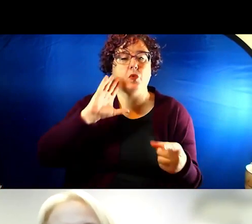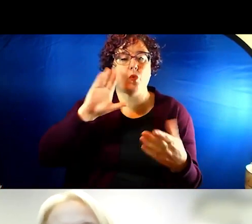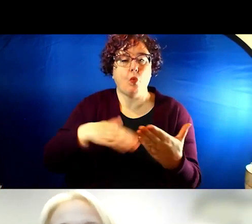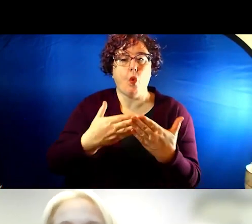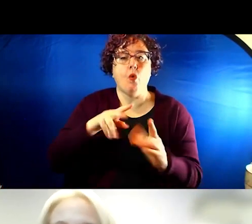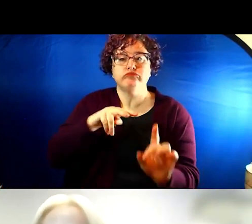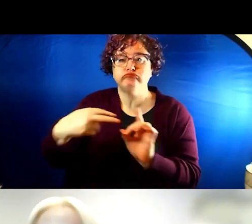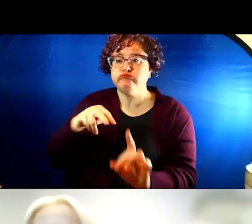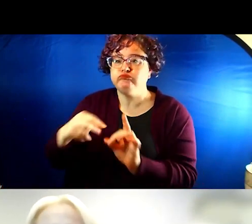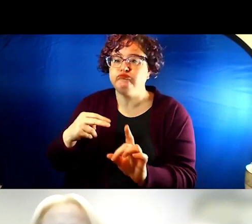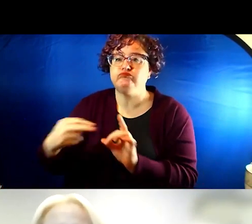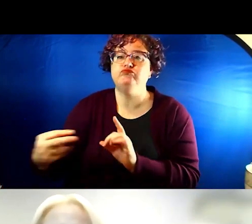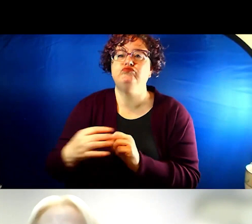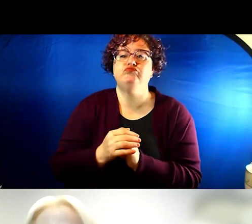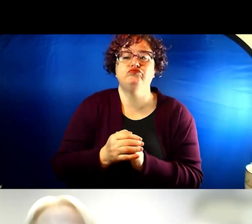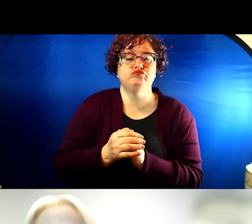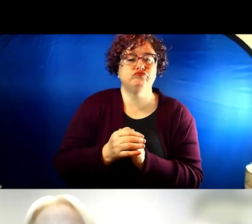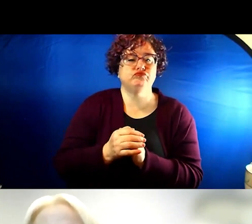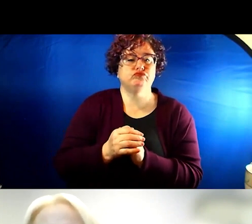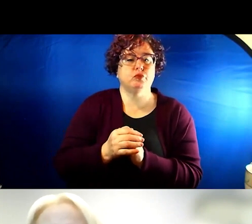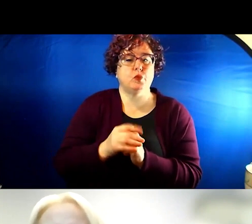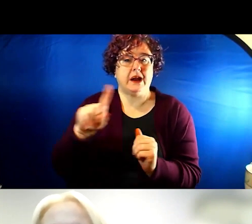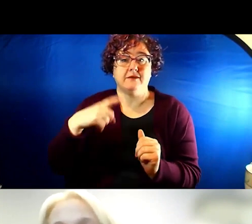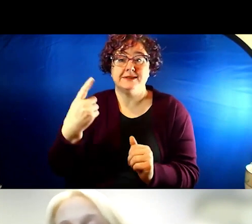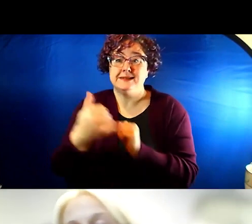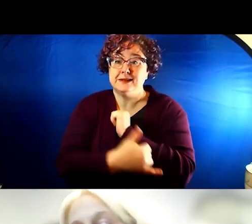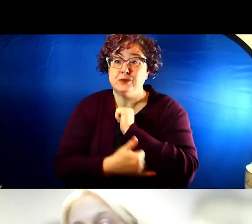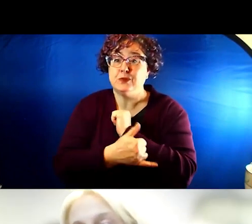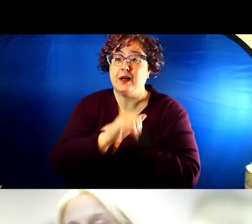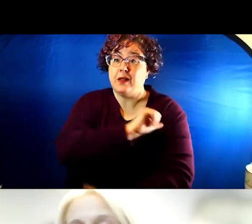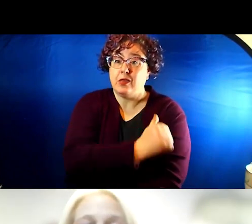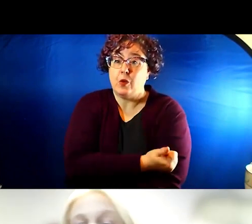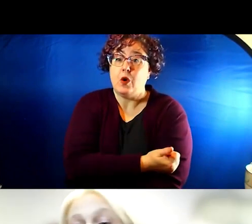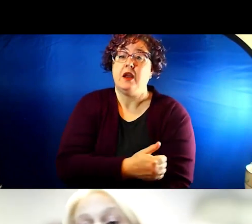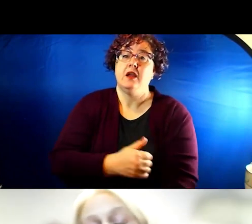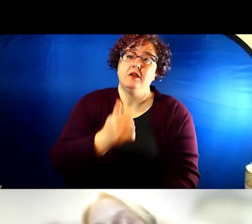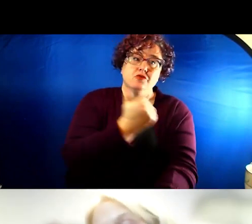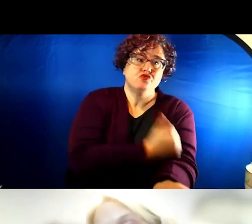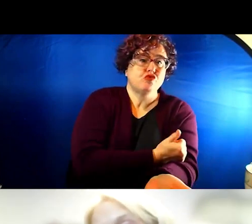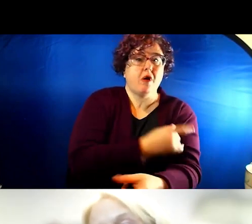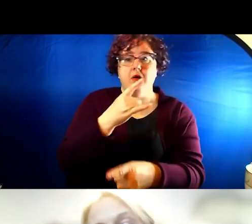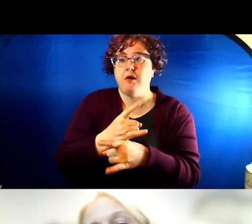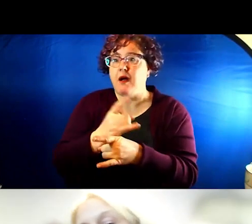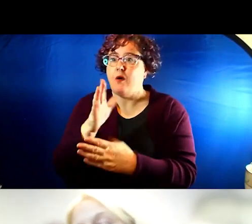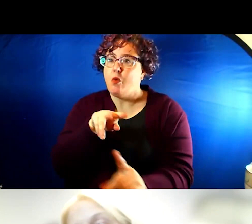WHO ARE THE OPINIONS ON THE LAW ENFORCEMENT SIDE